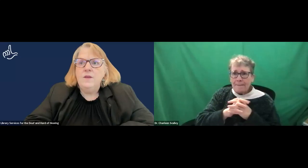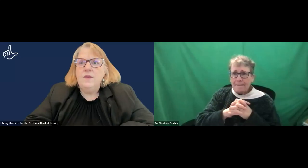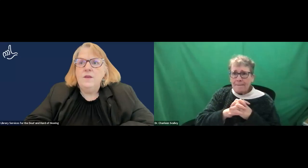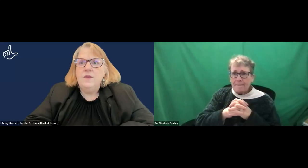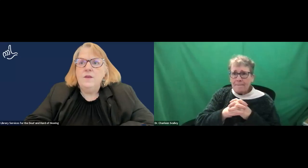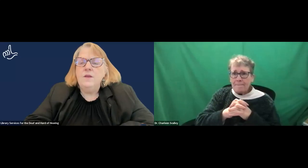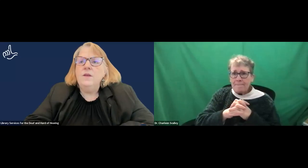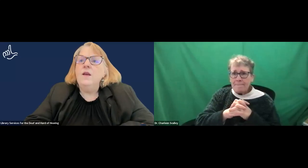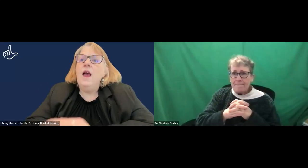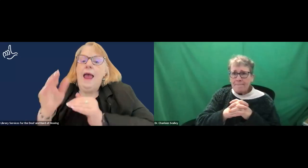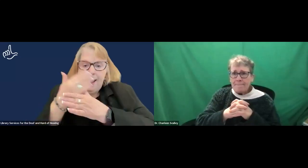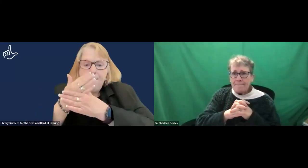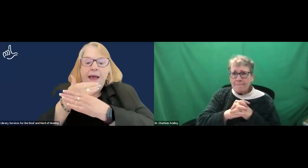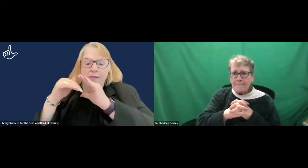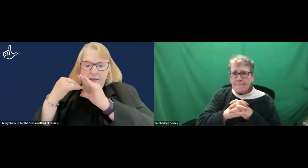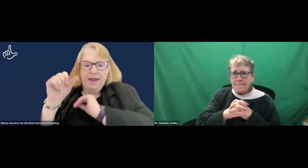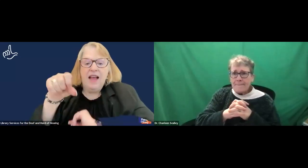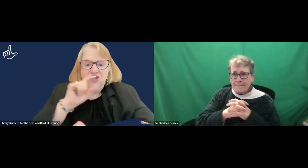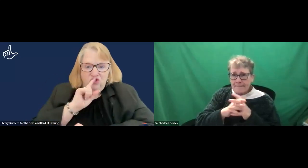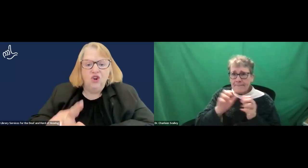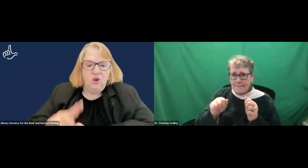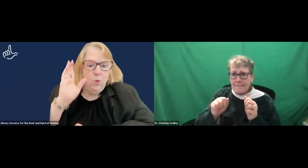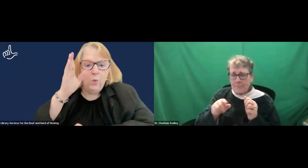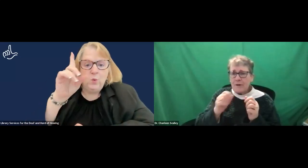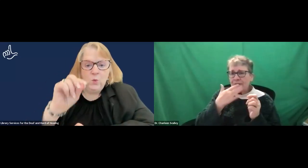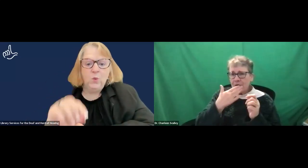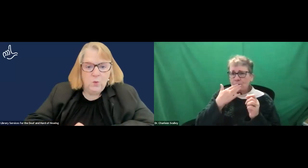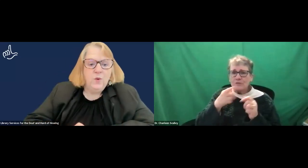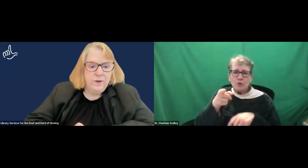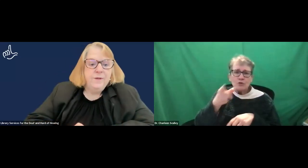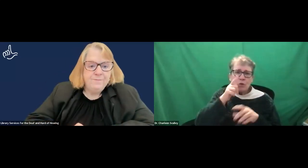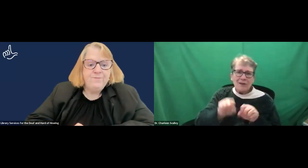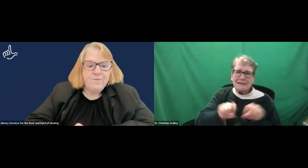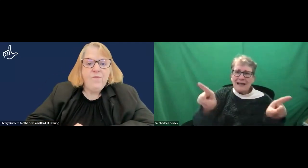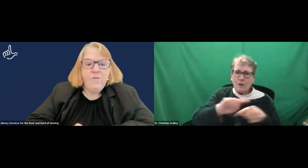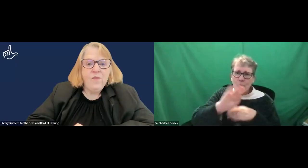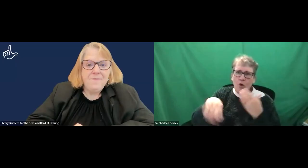Brenda, would you be able to share that email? [Interpreter for Brenda] Yes, absolutely. I can do that.